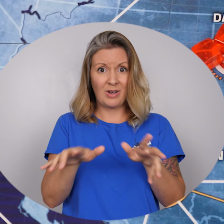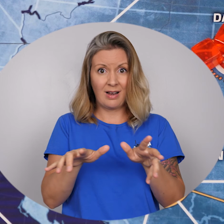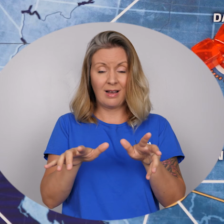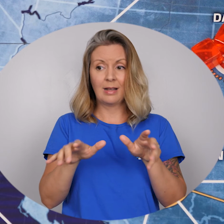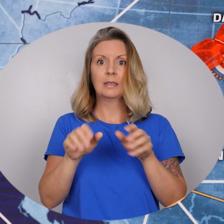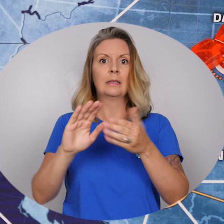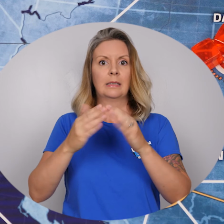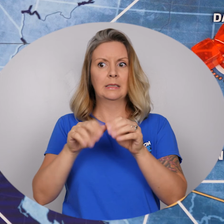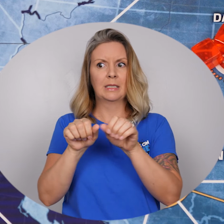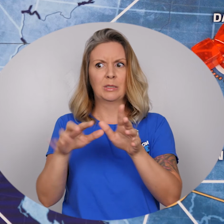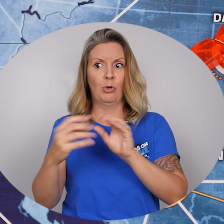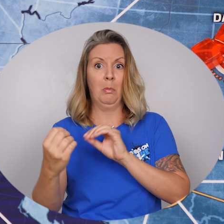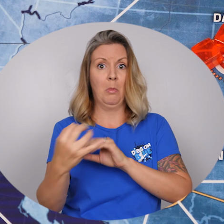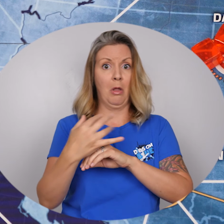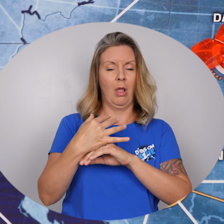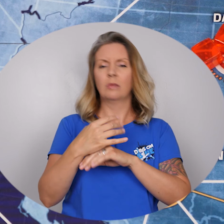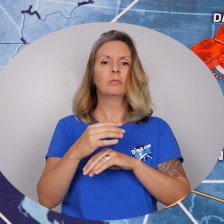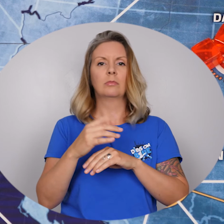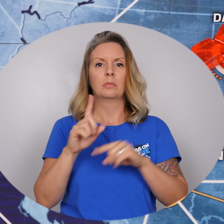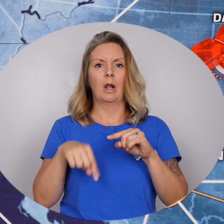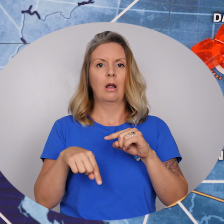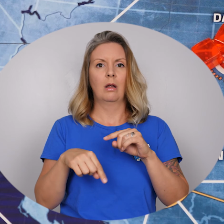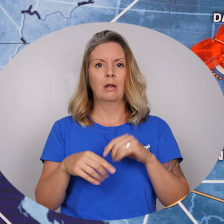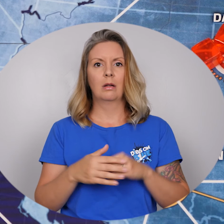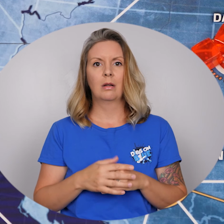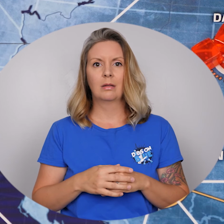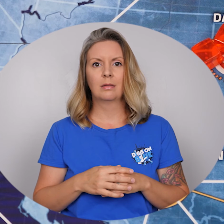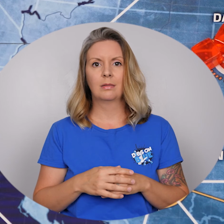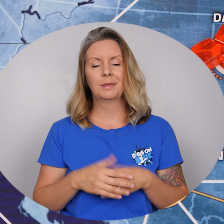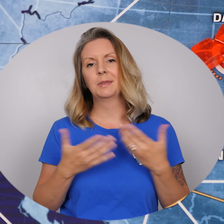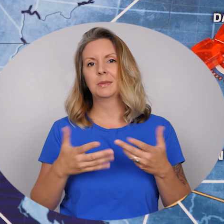another outbreak in a city that already had an outbreak during the resolution of that